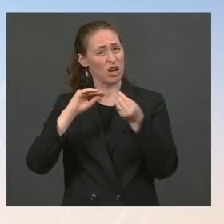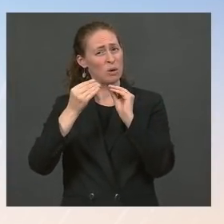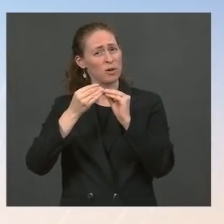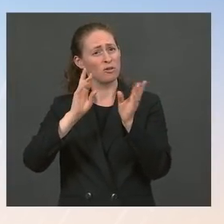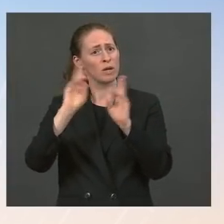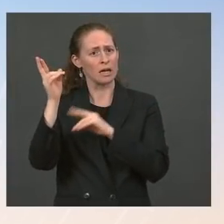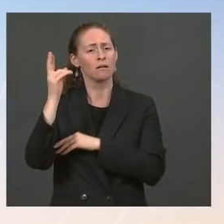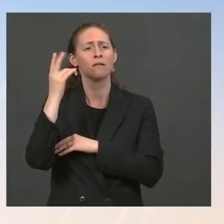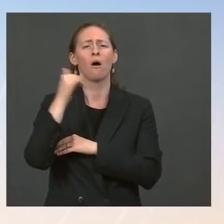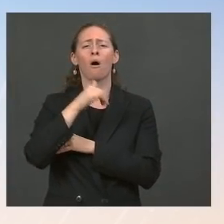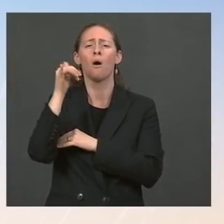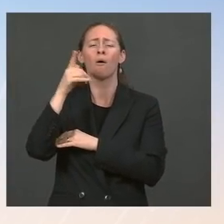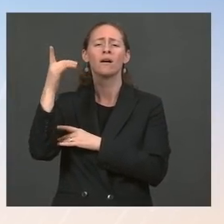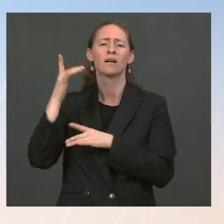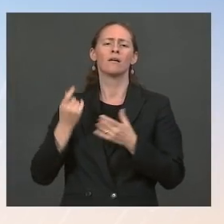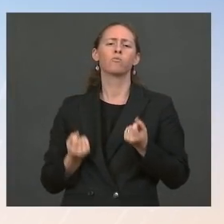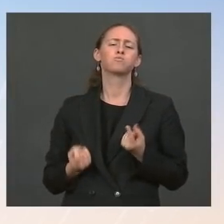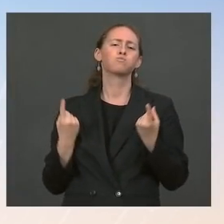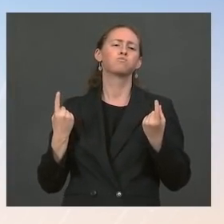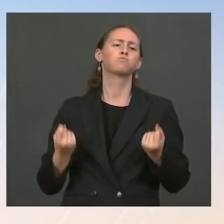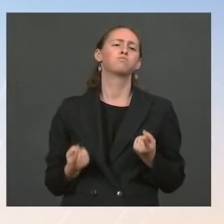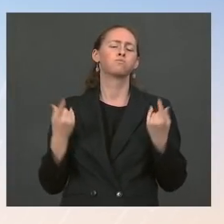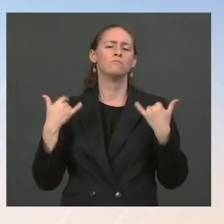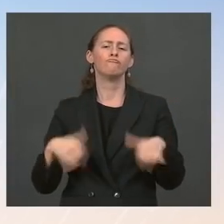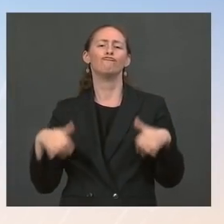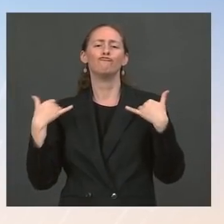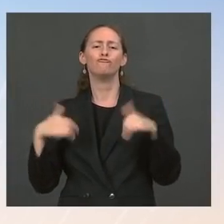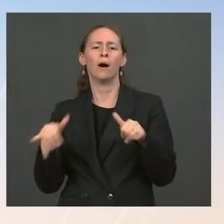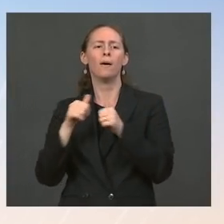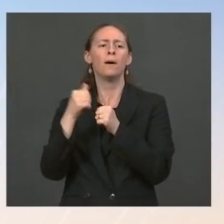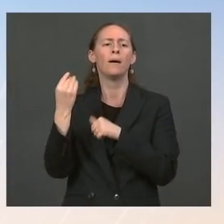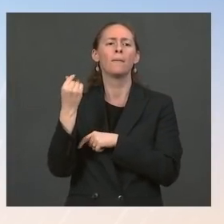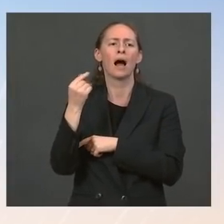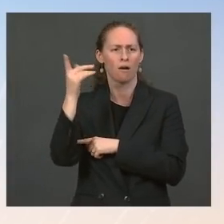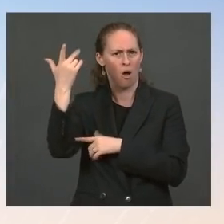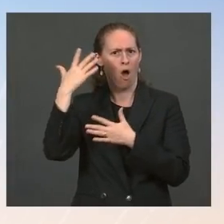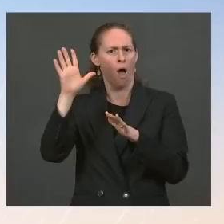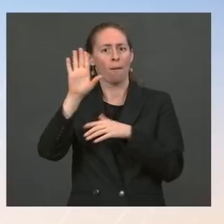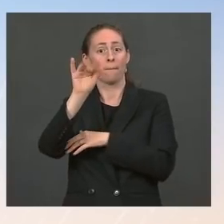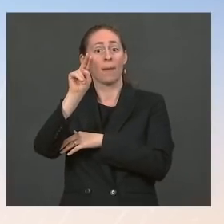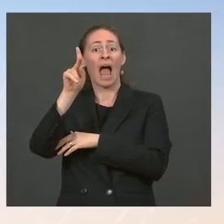and how vocal this opposition is. I would note that the top 1 percent is responsible